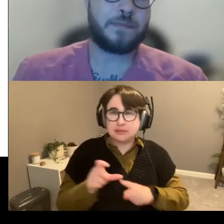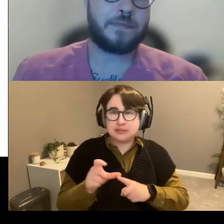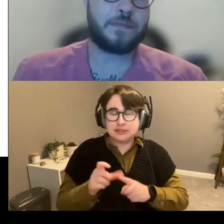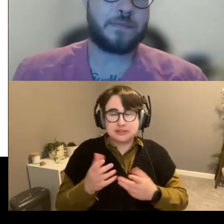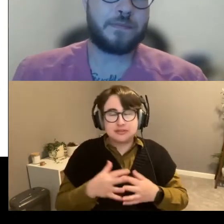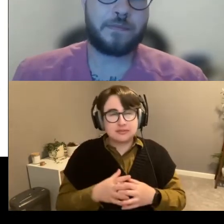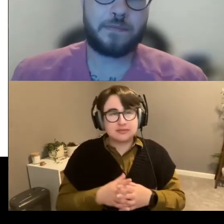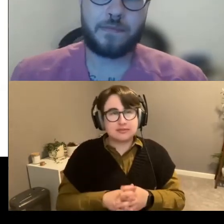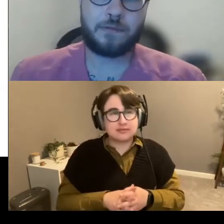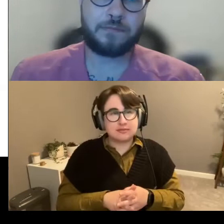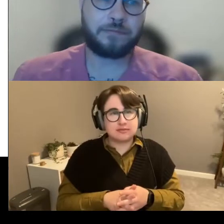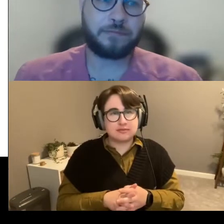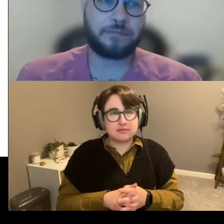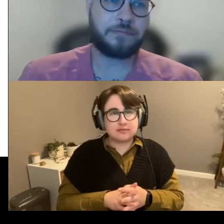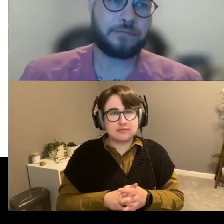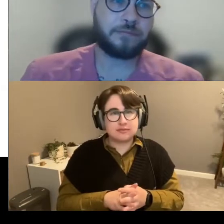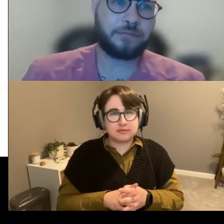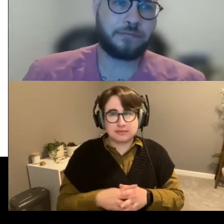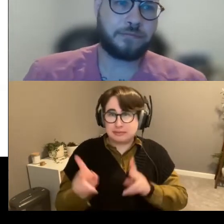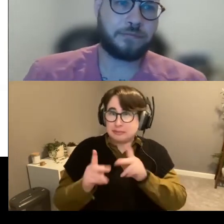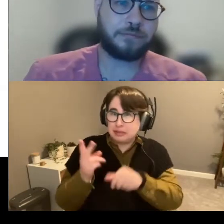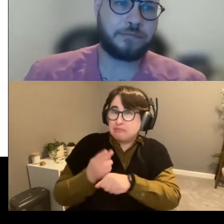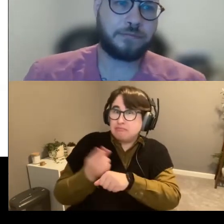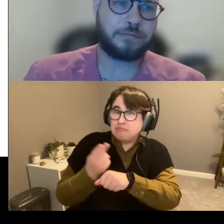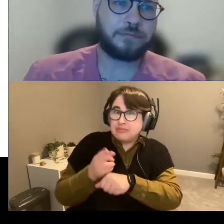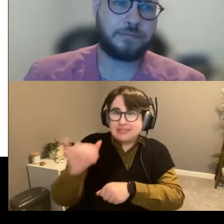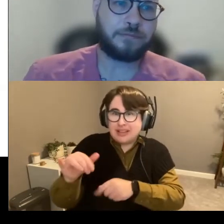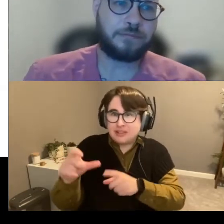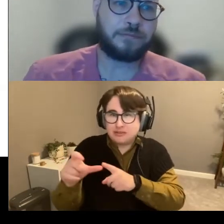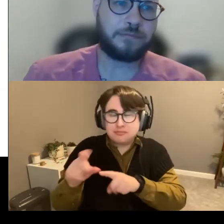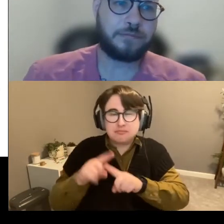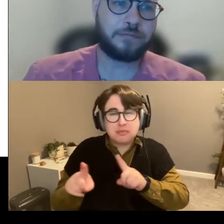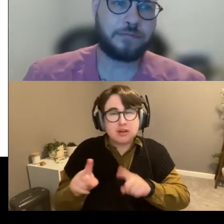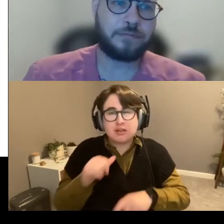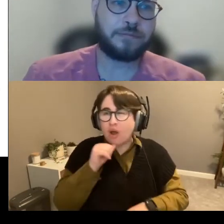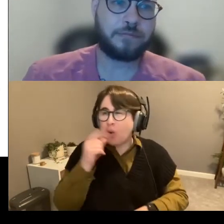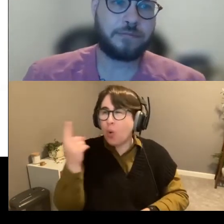but might not always apply to all of their services.